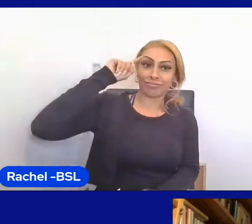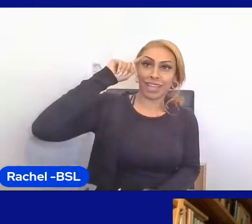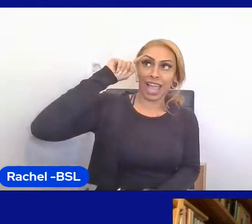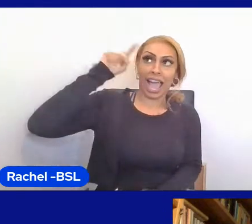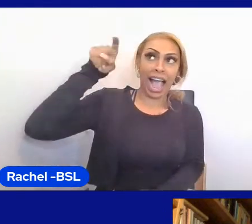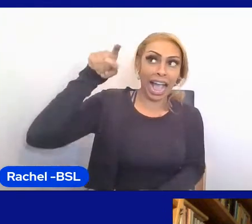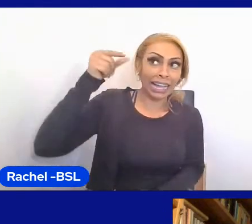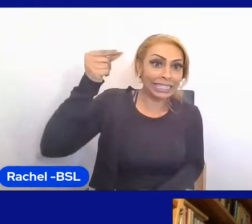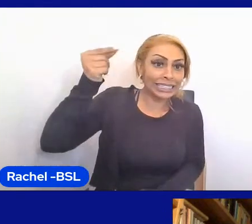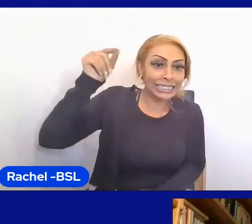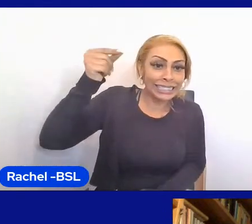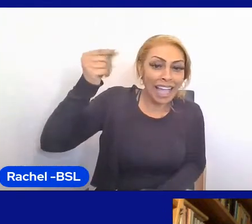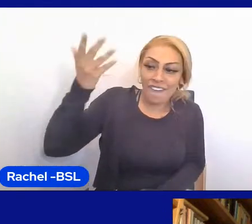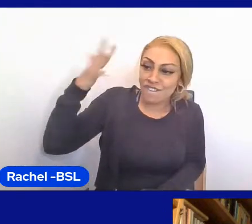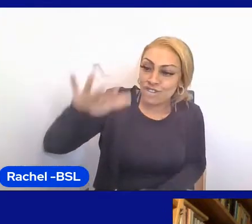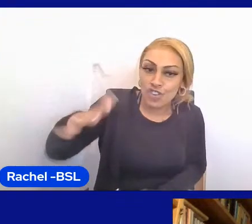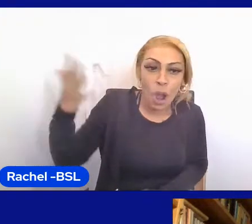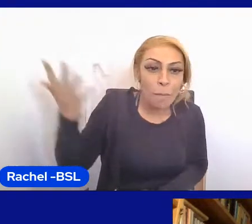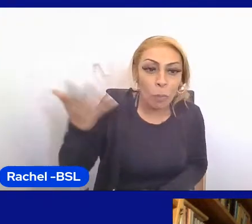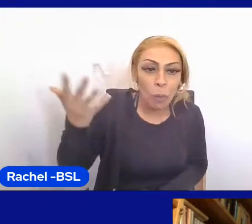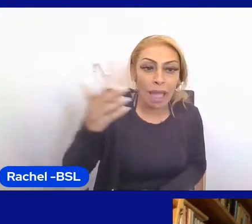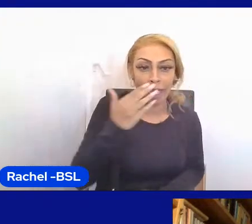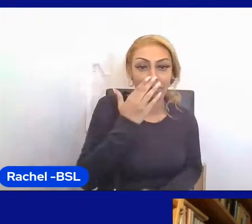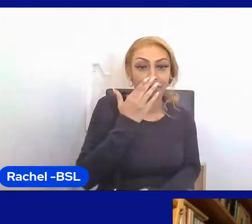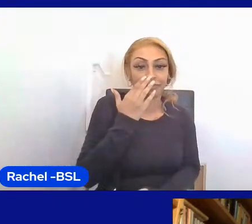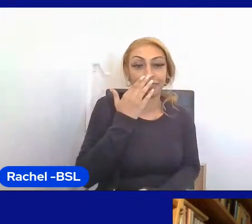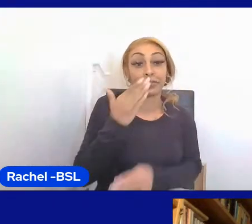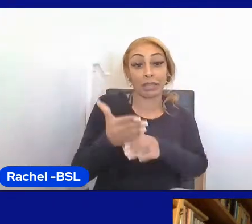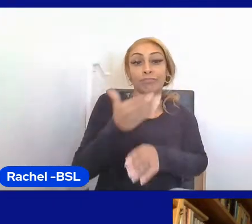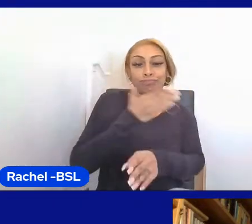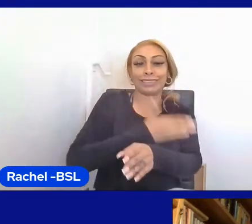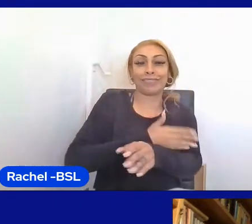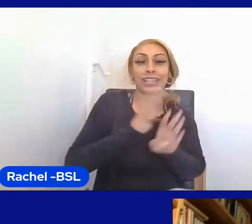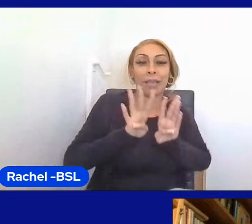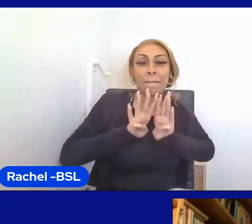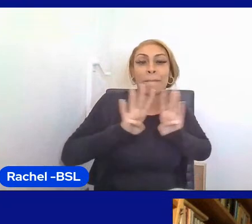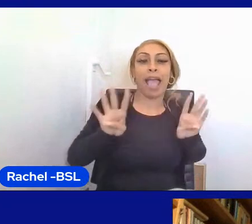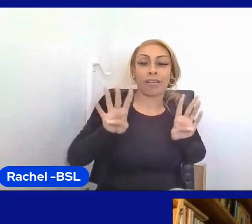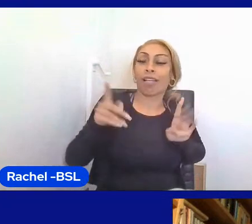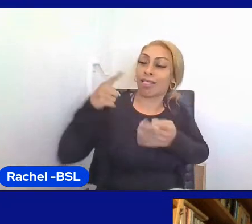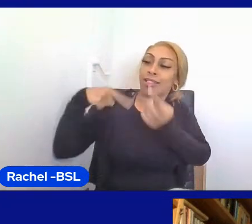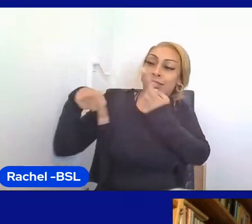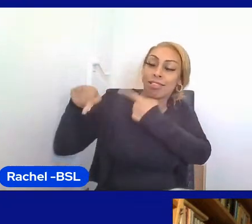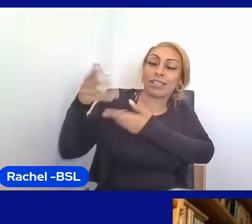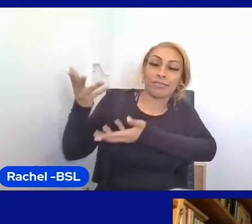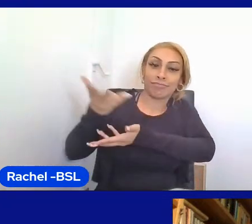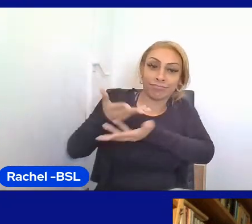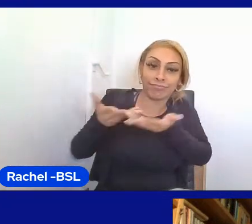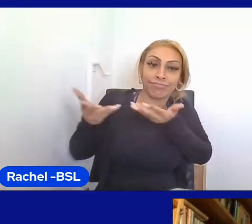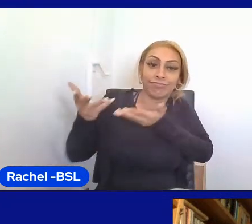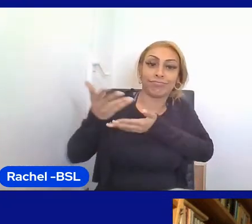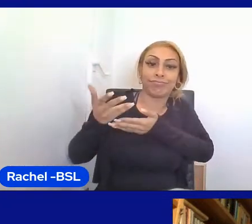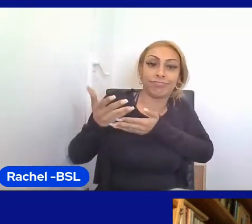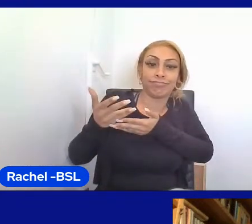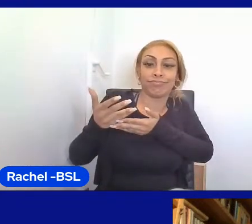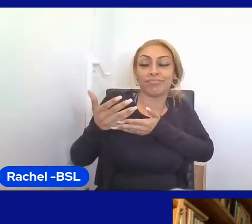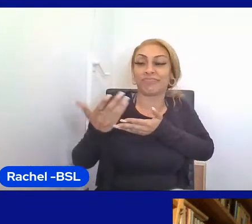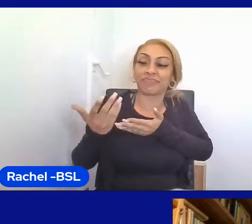Where has it come from? The previous panel was talking about urban design and the way that urban design could become more